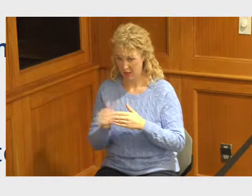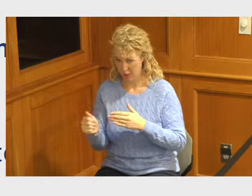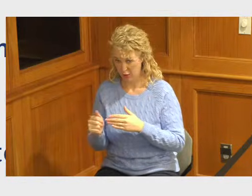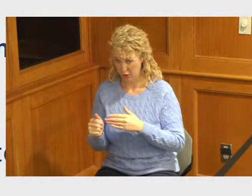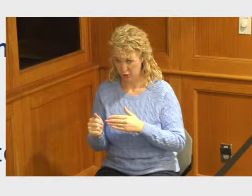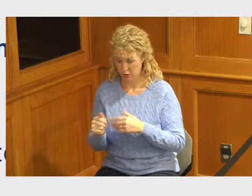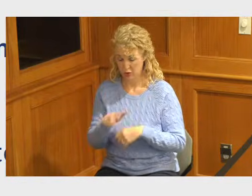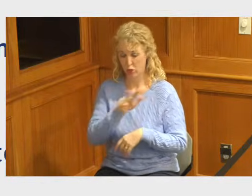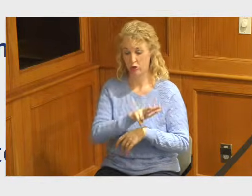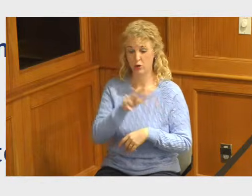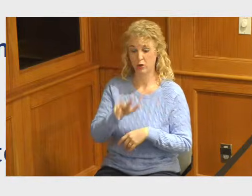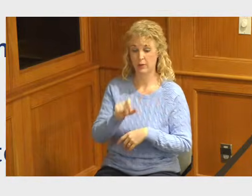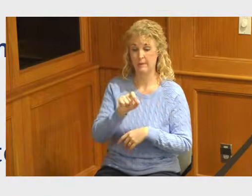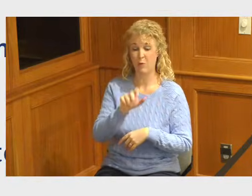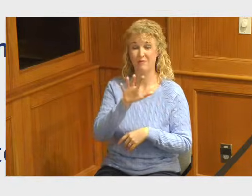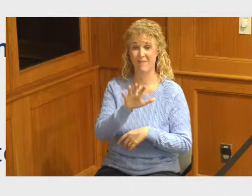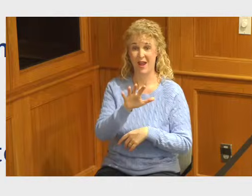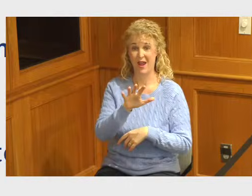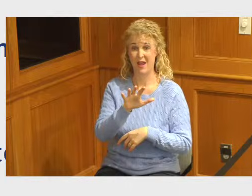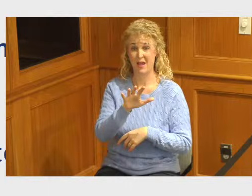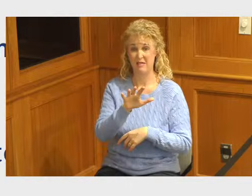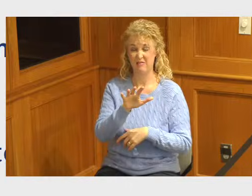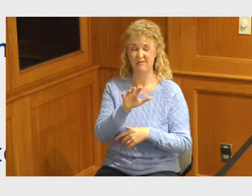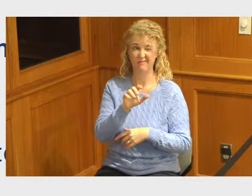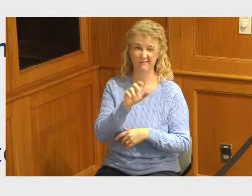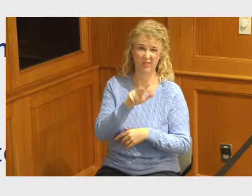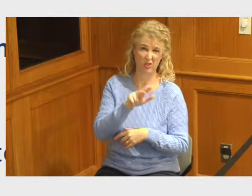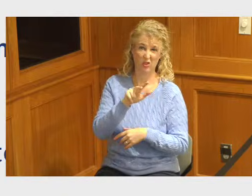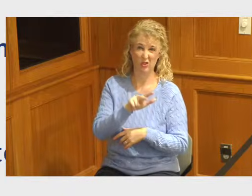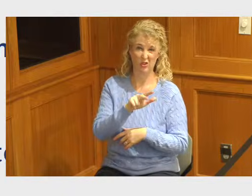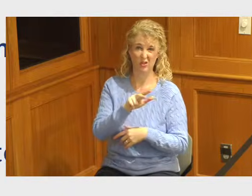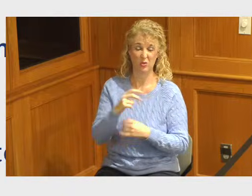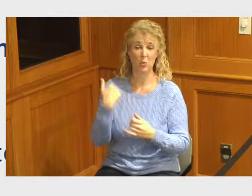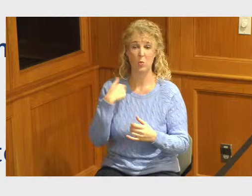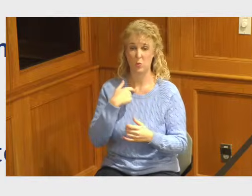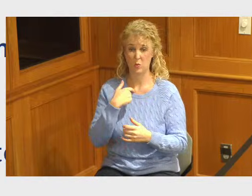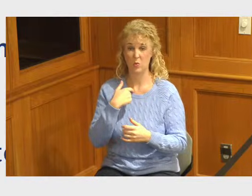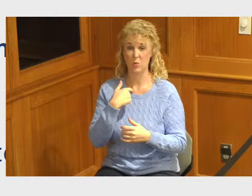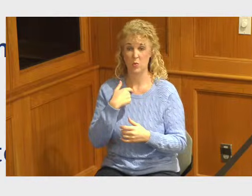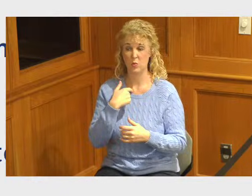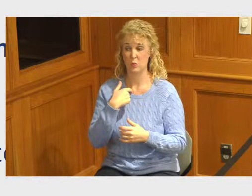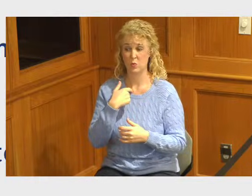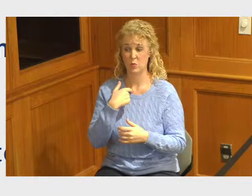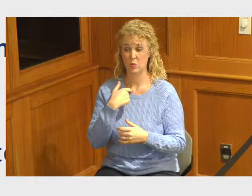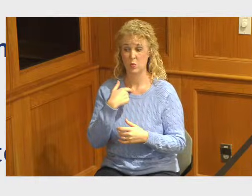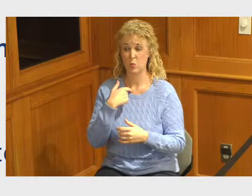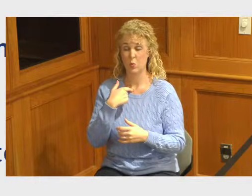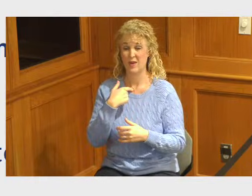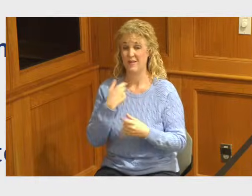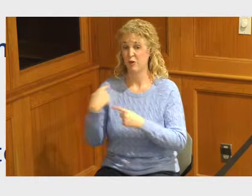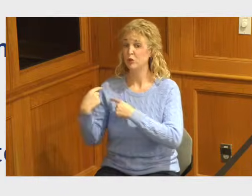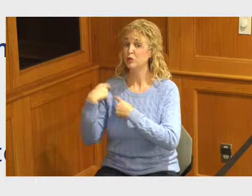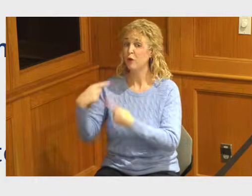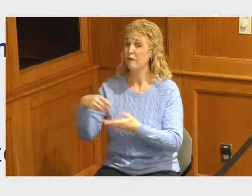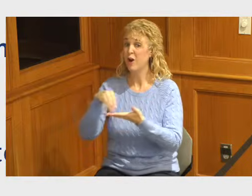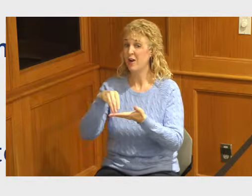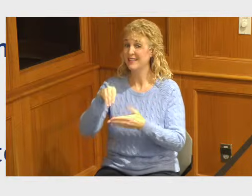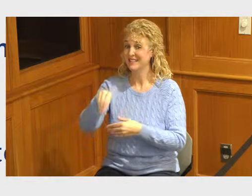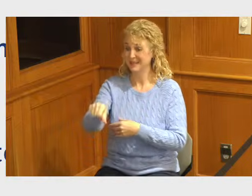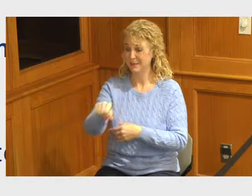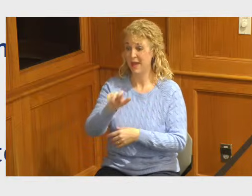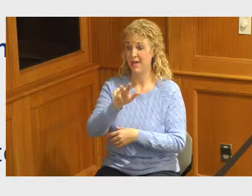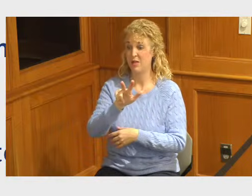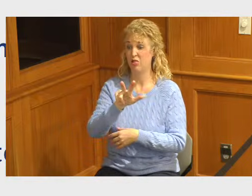33.5. I think it's gone up to 36 roughly in total. with some additional additions from you all about